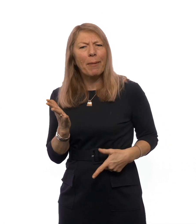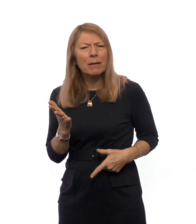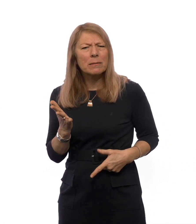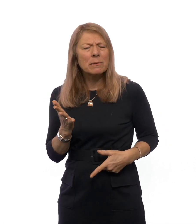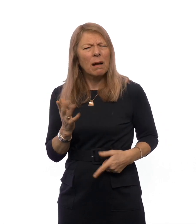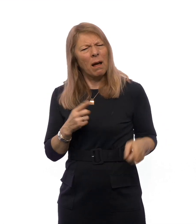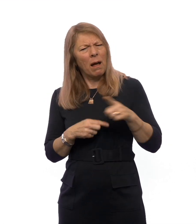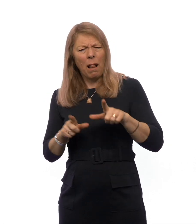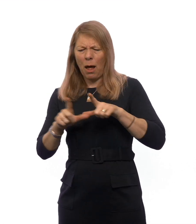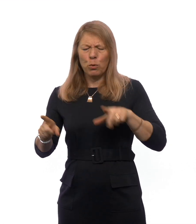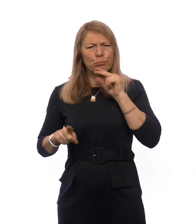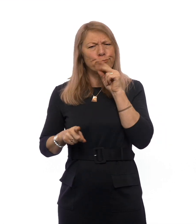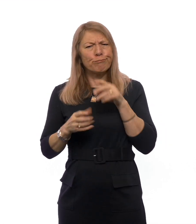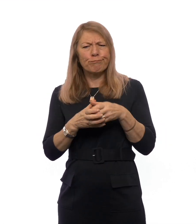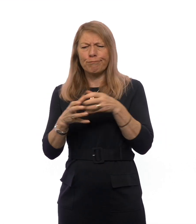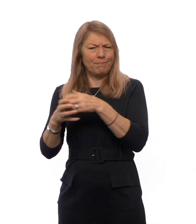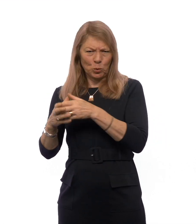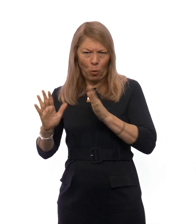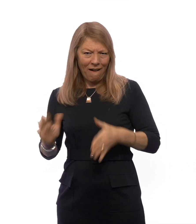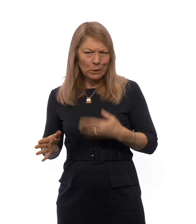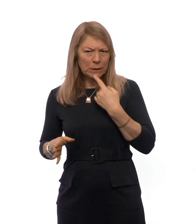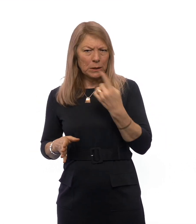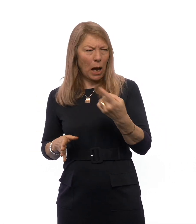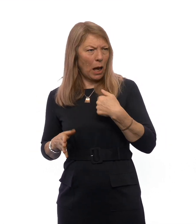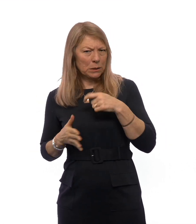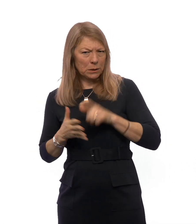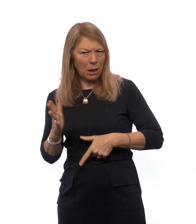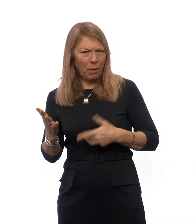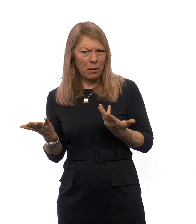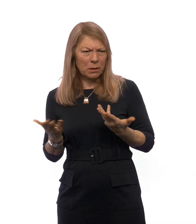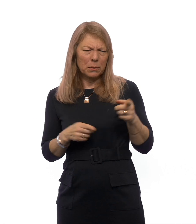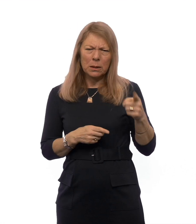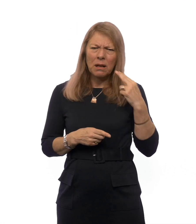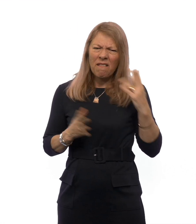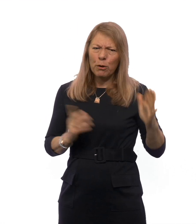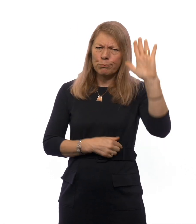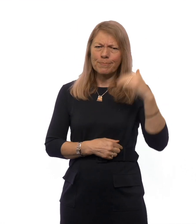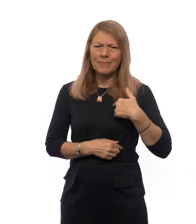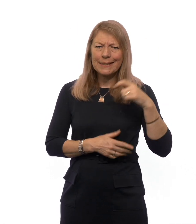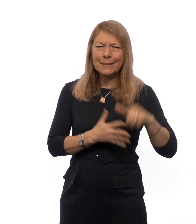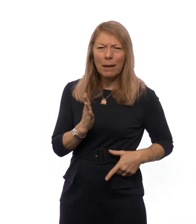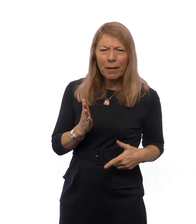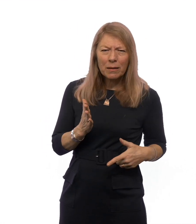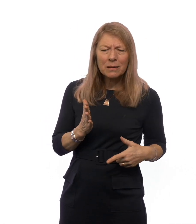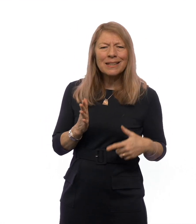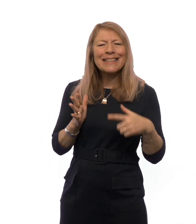No other linguistic minority must do this to access services in their language.